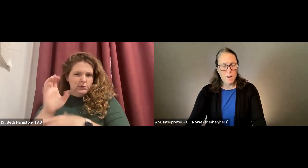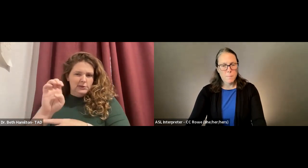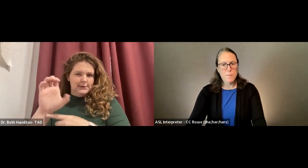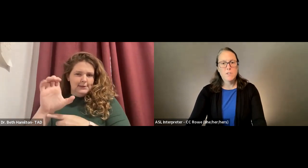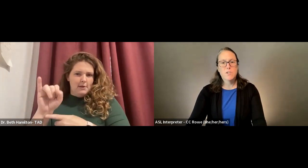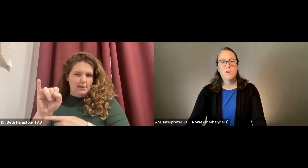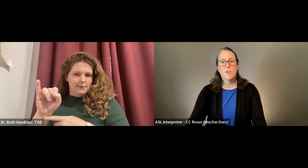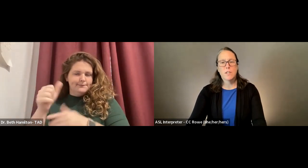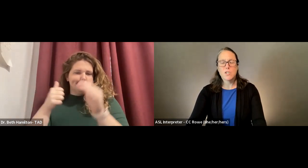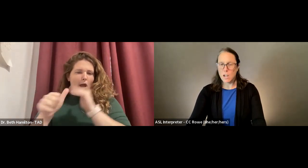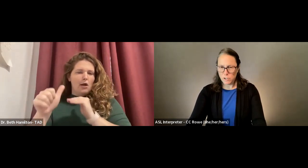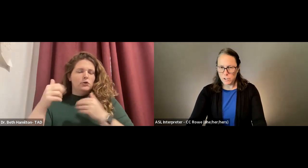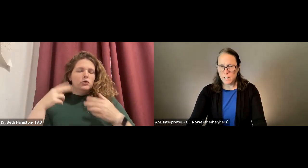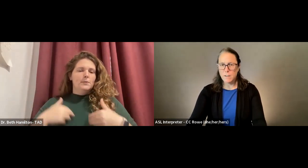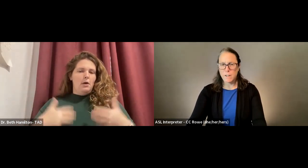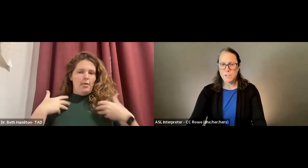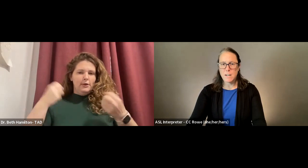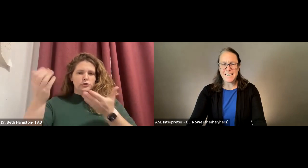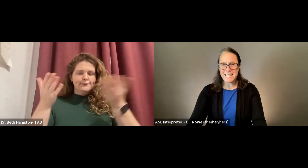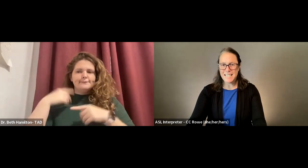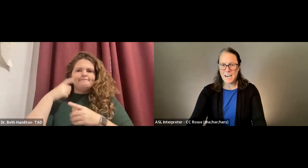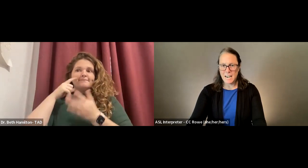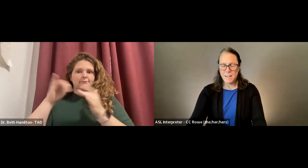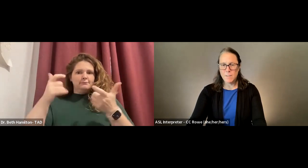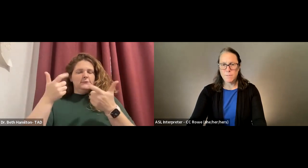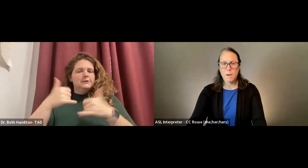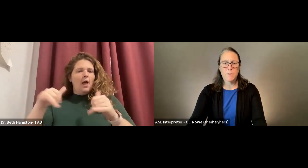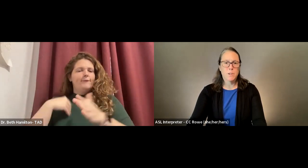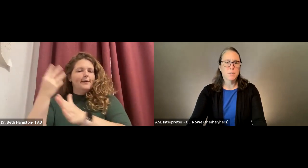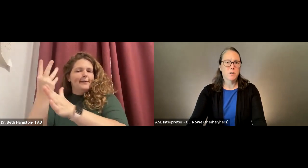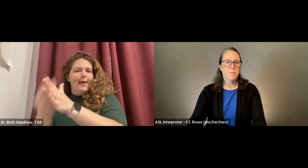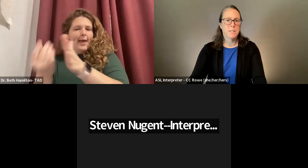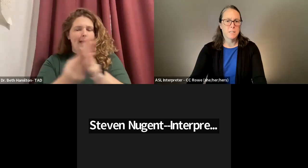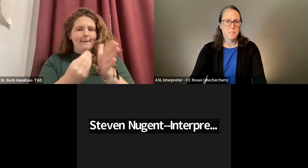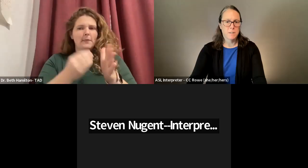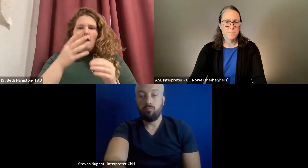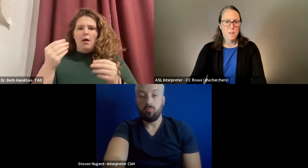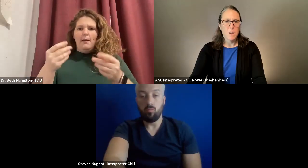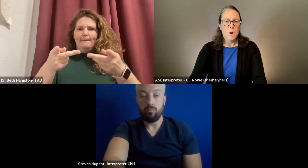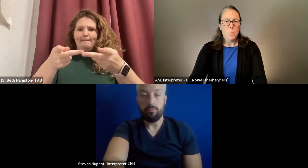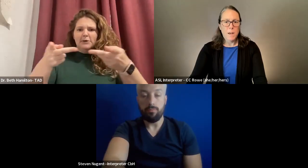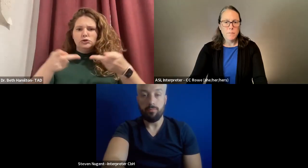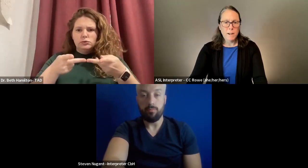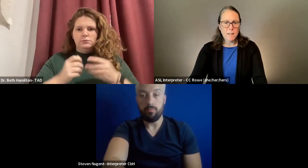basis, so we have an out reach program through Texas school for the Deaf and we also provide early